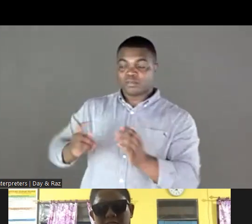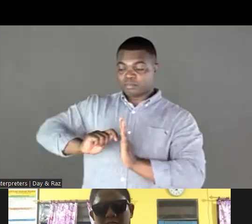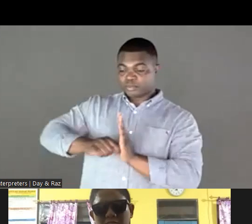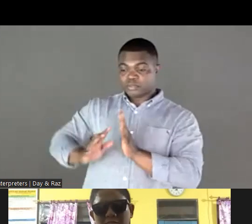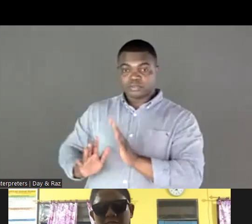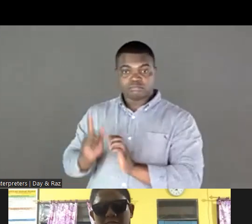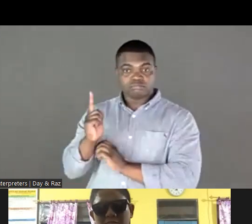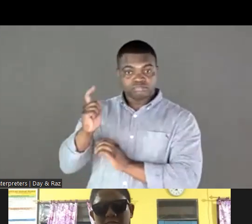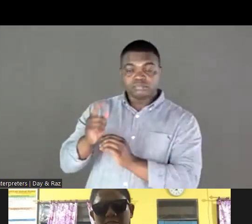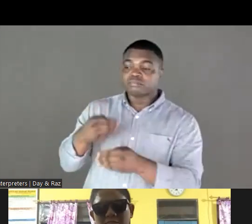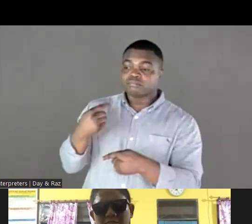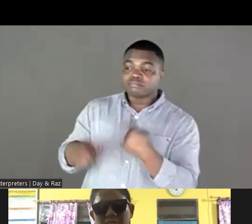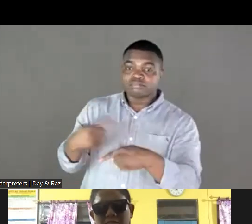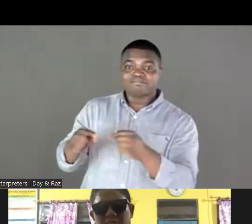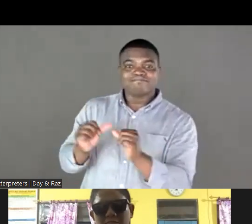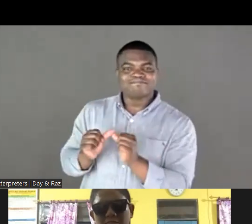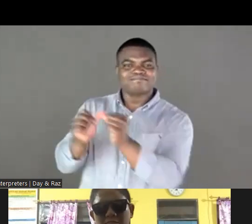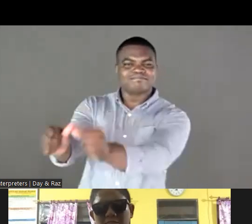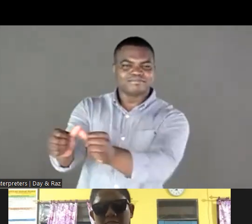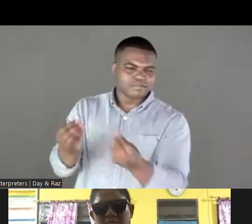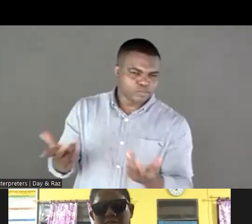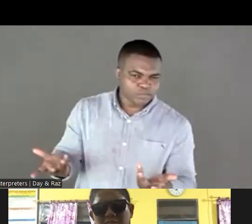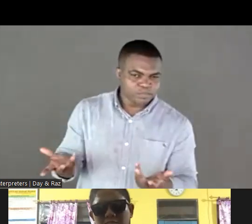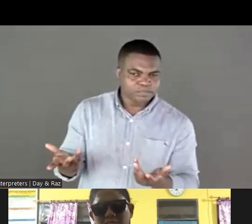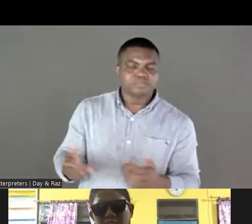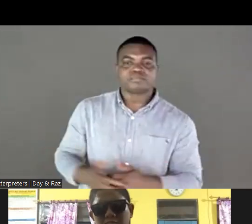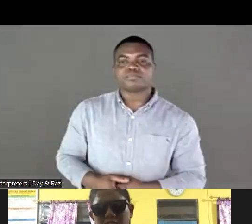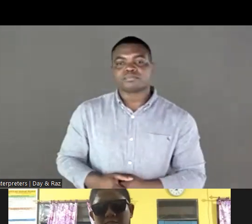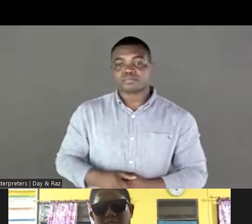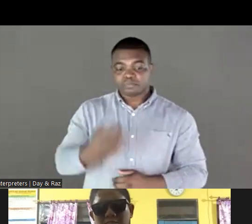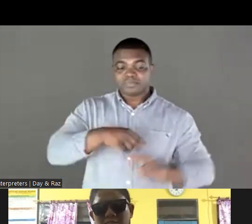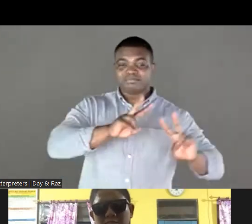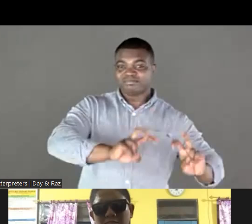particularly those that are responding to persons with disabilities, it's even more important that